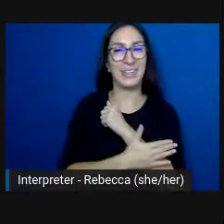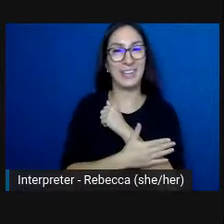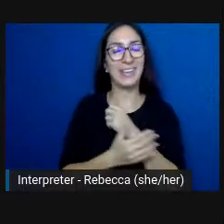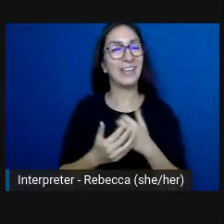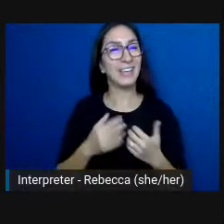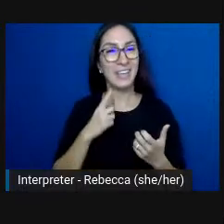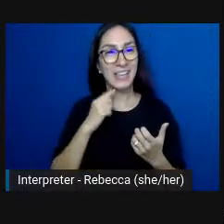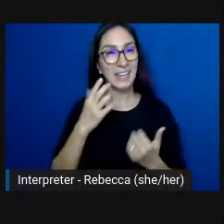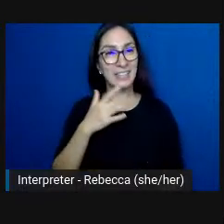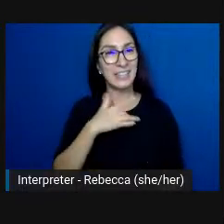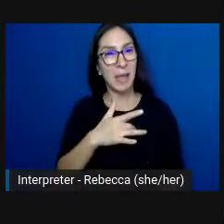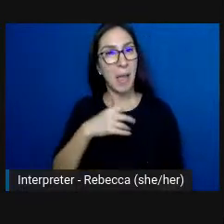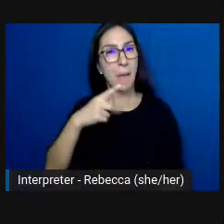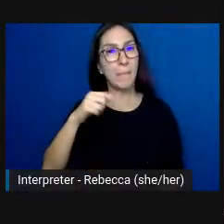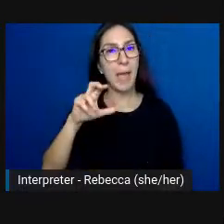Another approach is to create and publish pattern